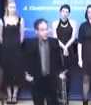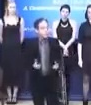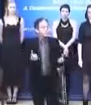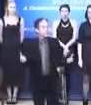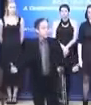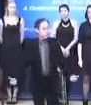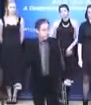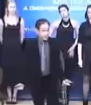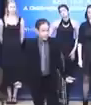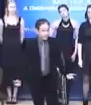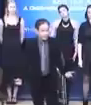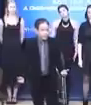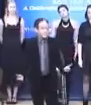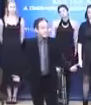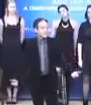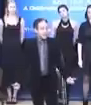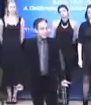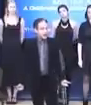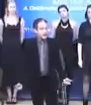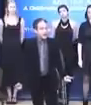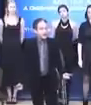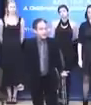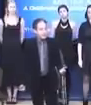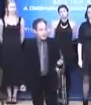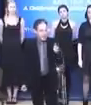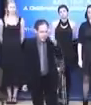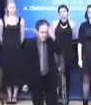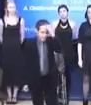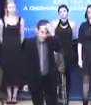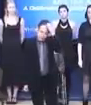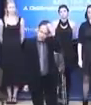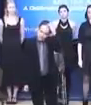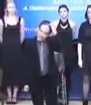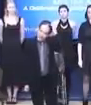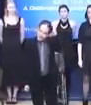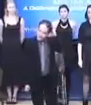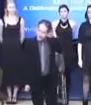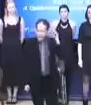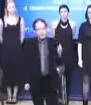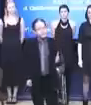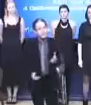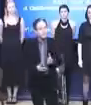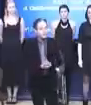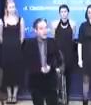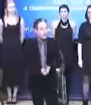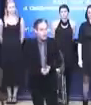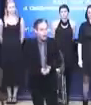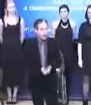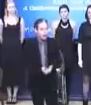Their music is contemporary, because in fact that time is not so long ago.